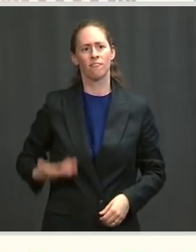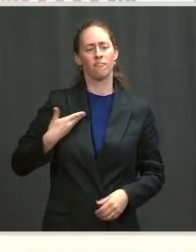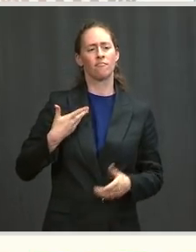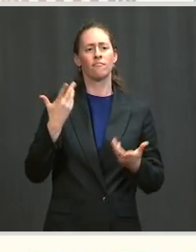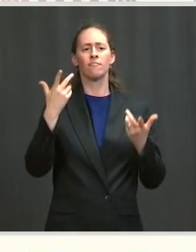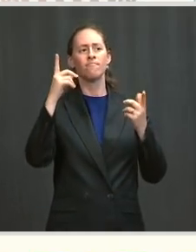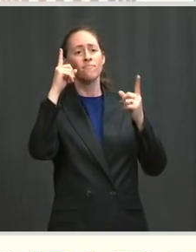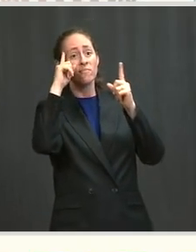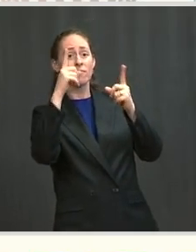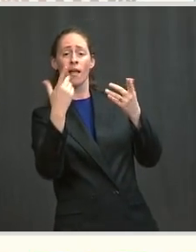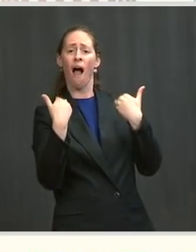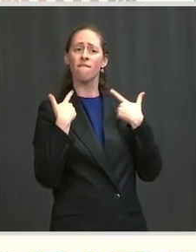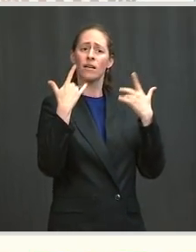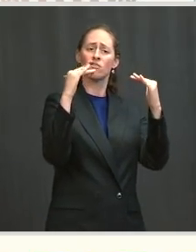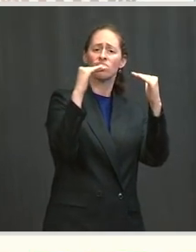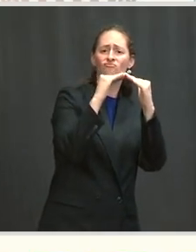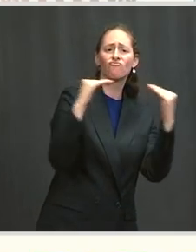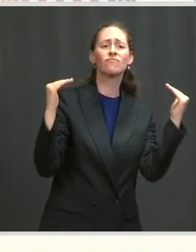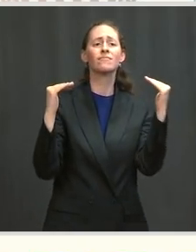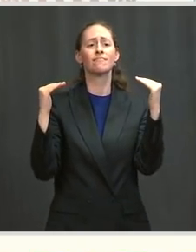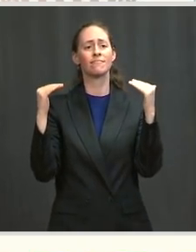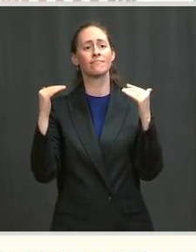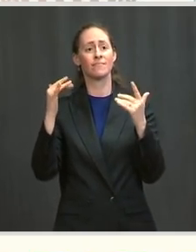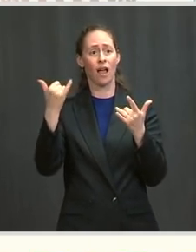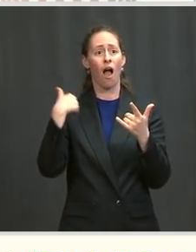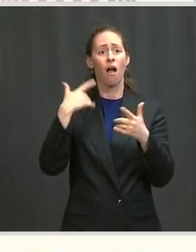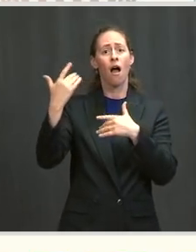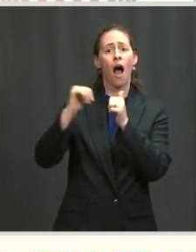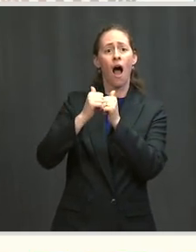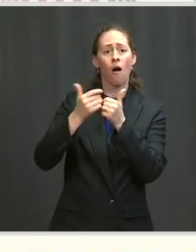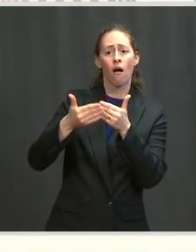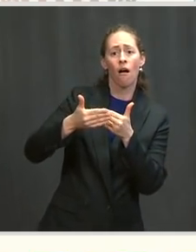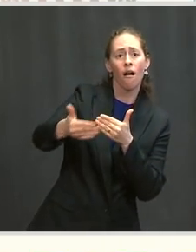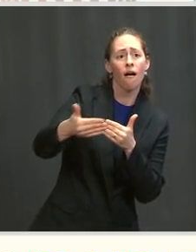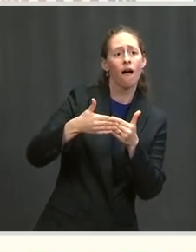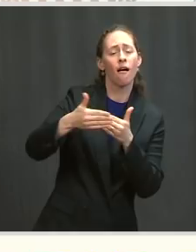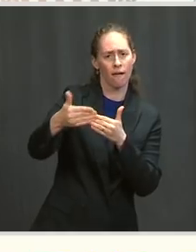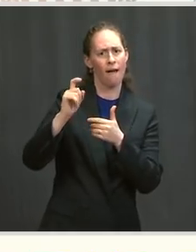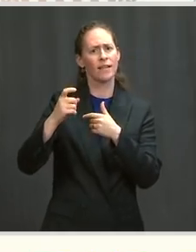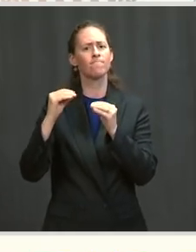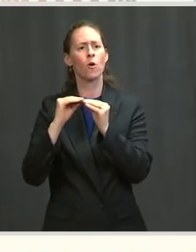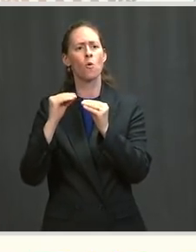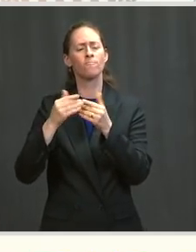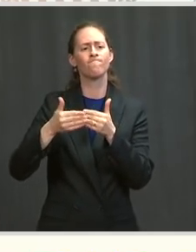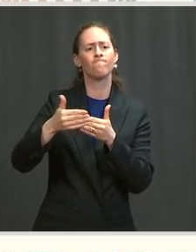It stands for justice: both the steps we've taken and the steps we need to take. And above all, Pride Month stands for love --